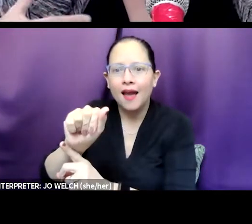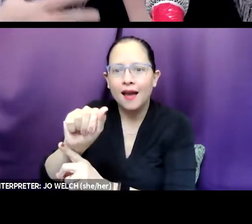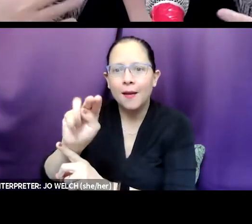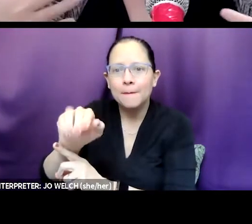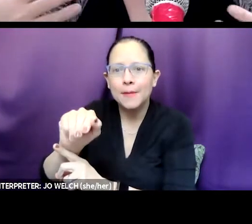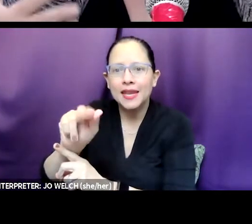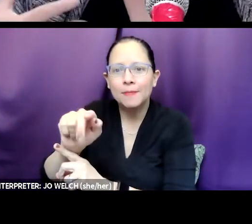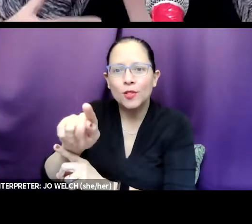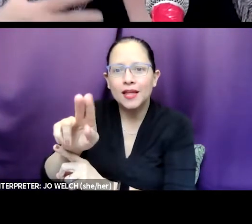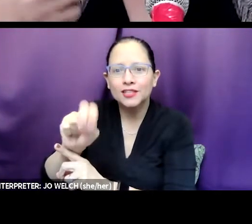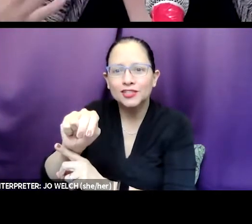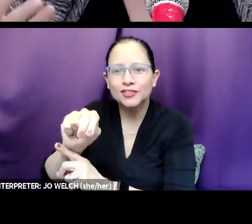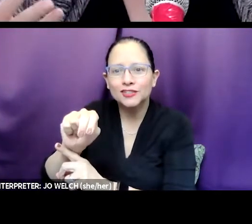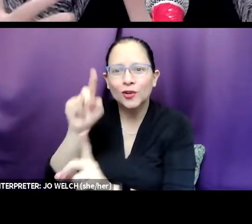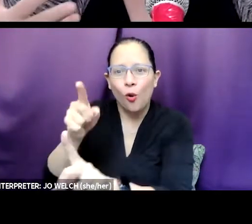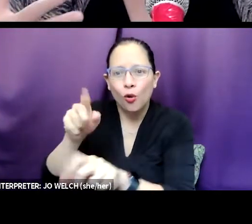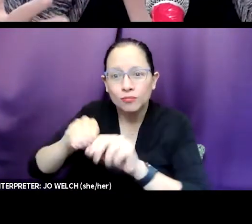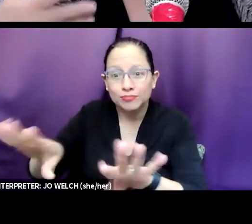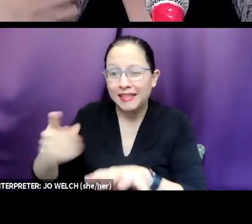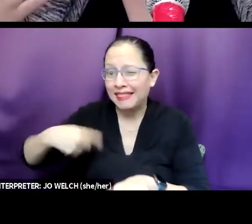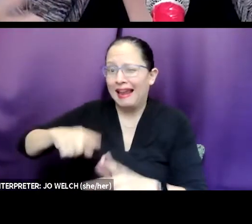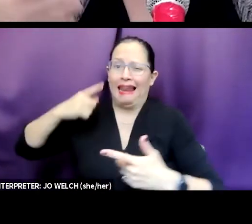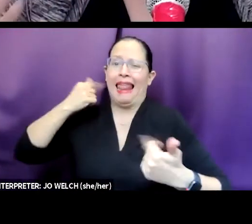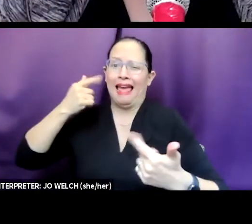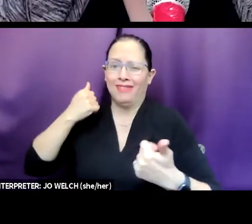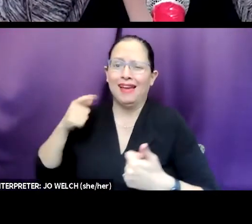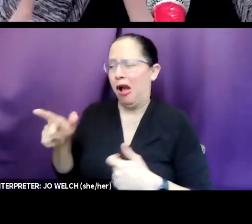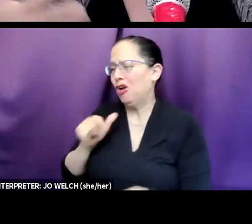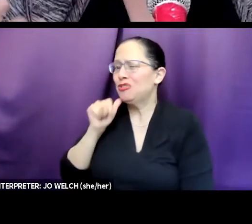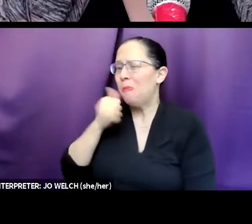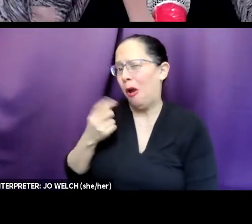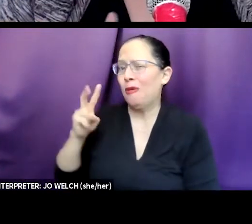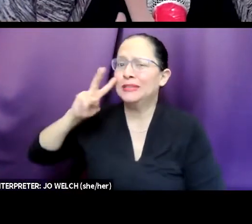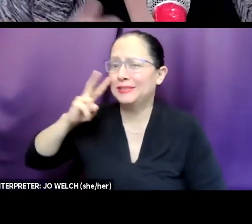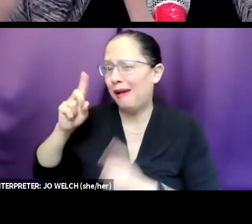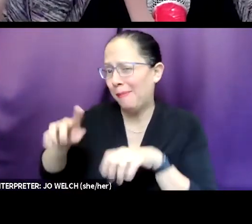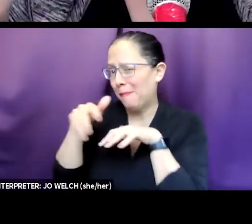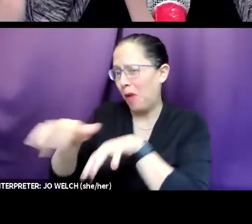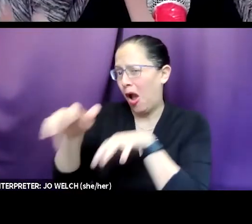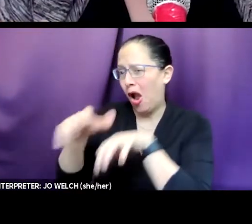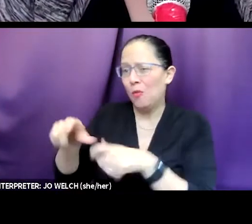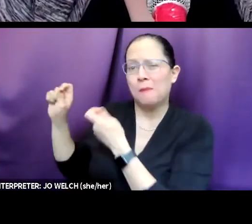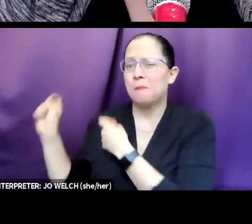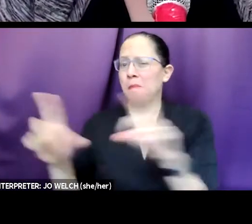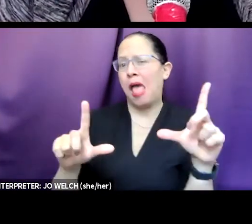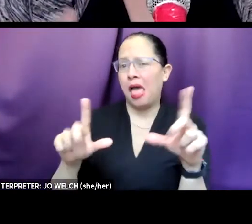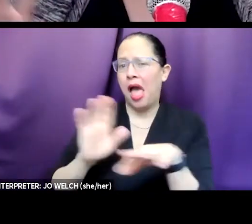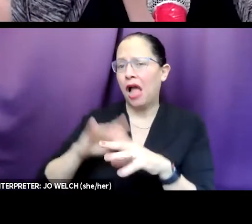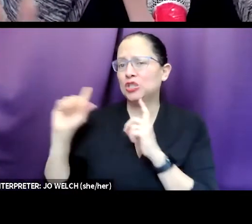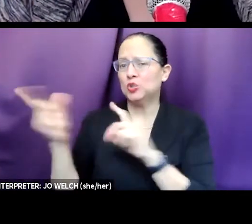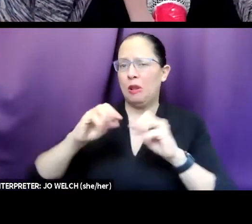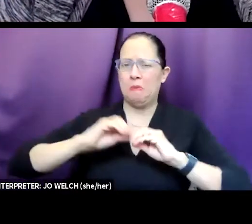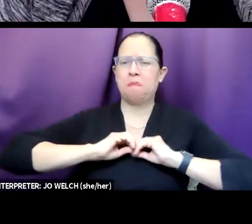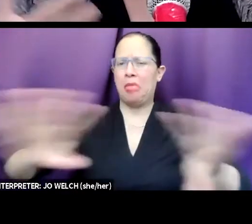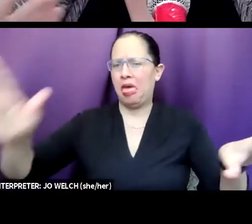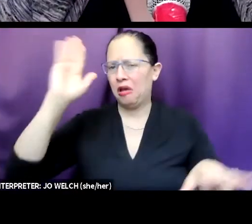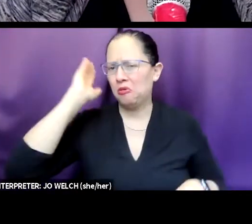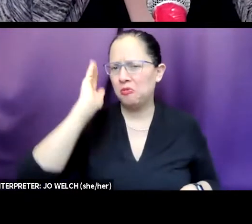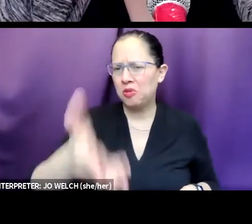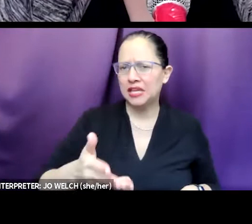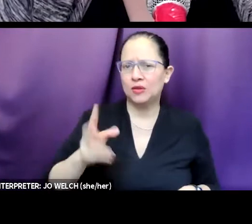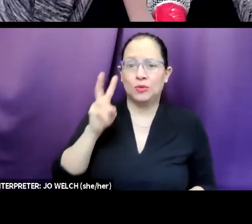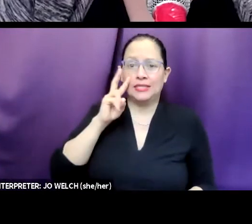As it happens, and they're laughing along saying oh yeah tomorrow when there's the march will throw this on Twitter and you know in the end the plan was to hijack the hashtag.